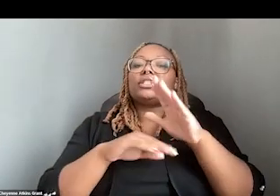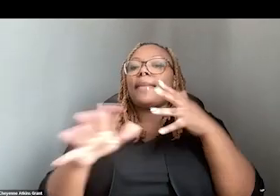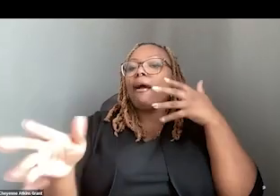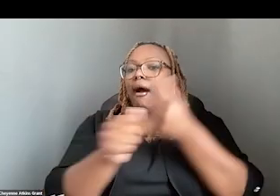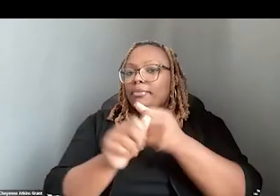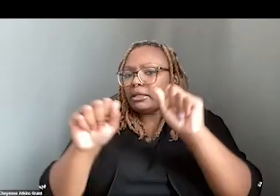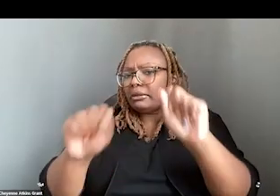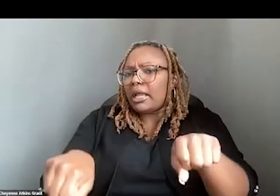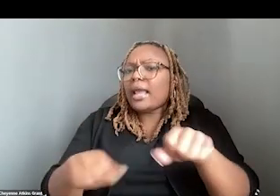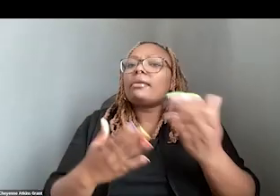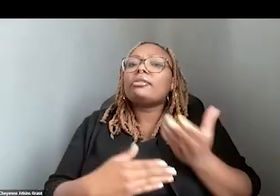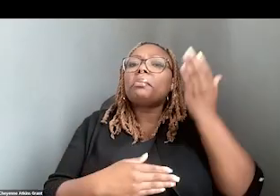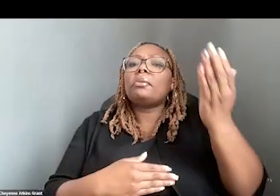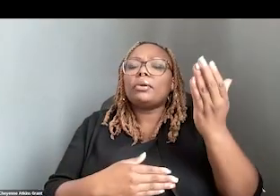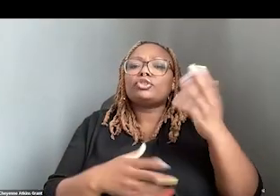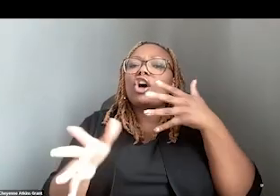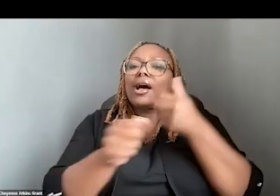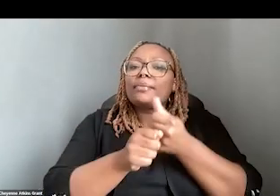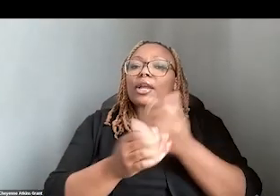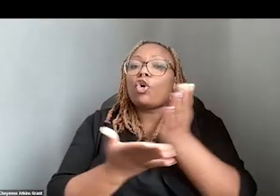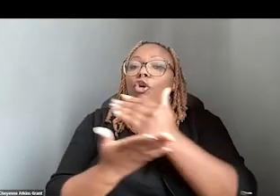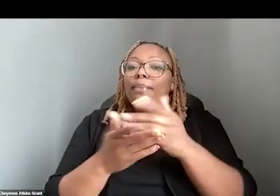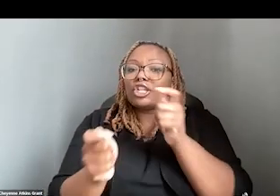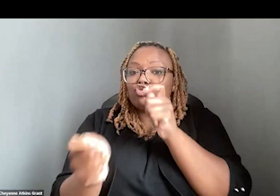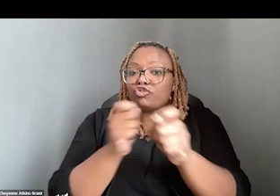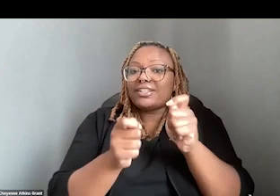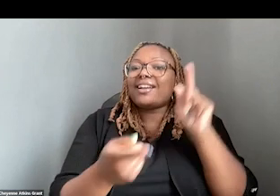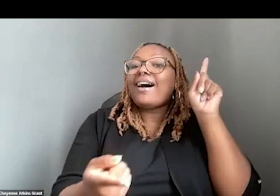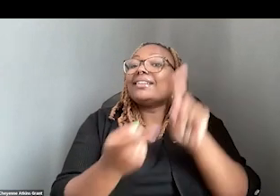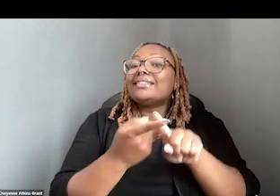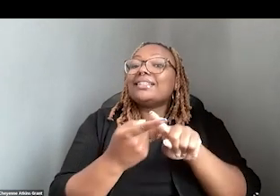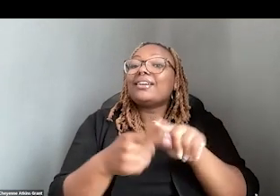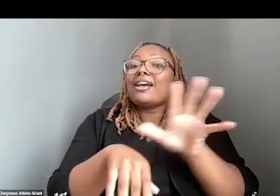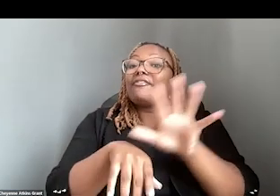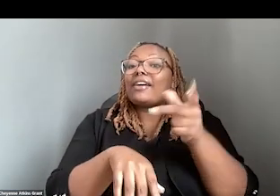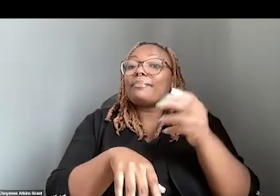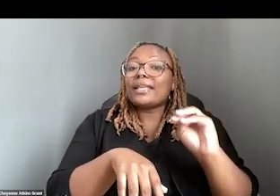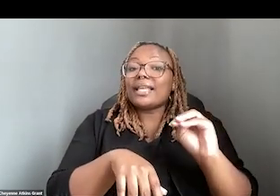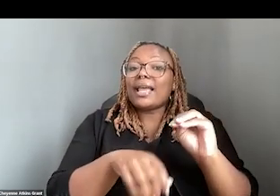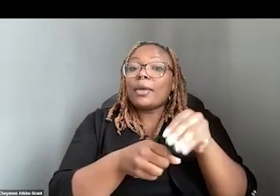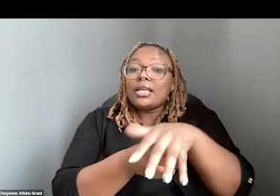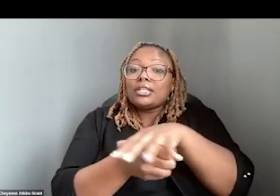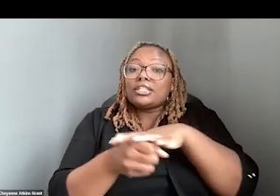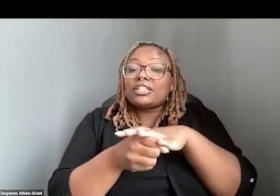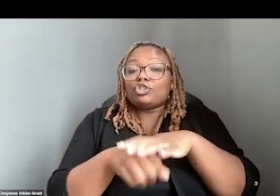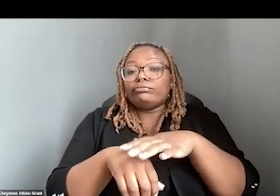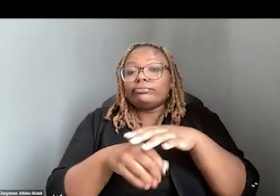proposal file updates or budget revisions -- up until 5 p.m. submitter's local time, September 29th, on a Friday.